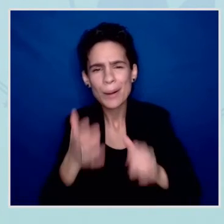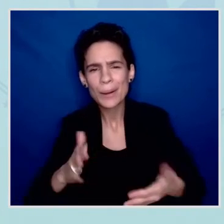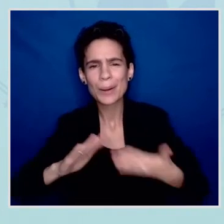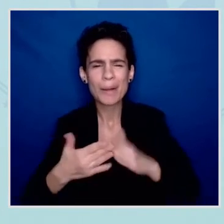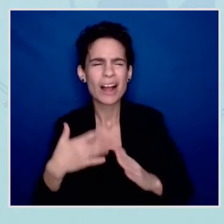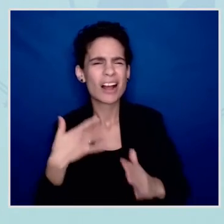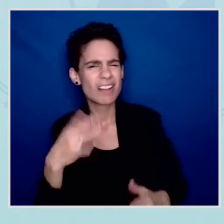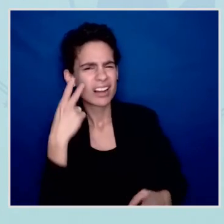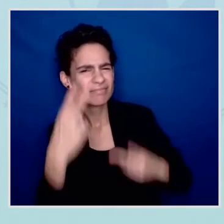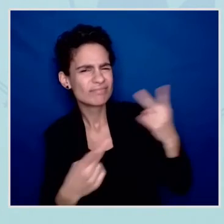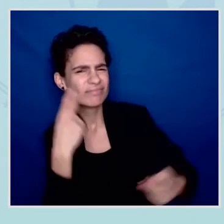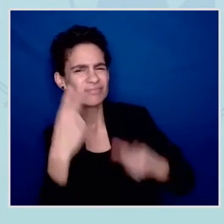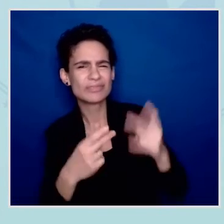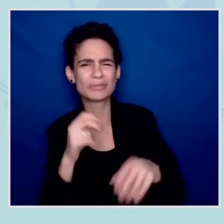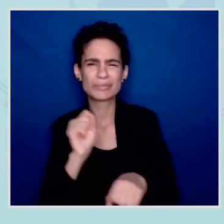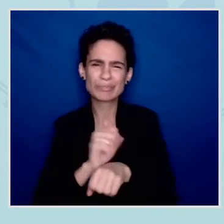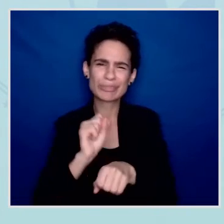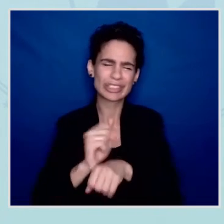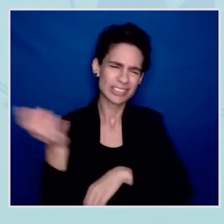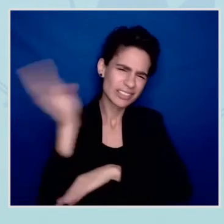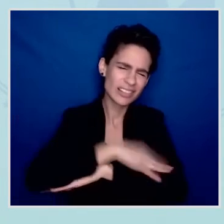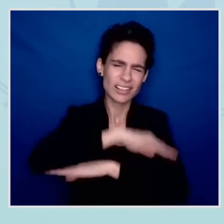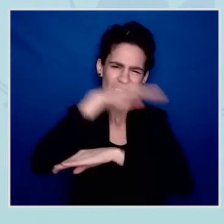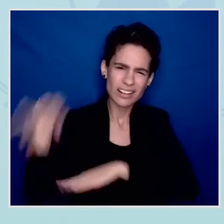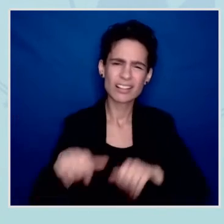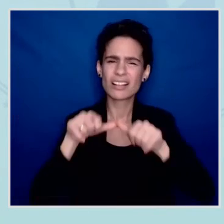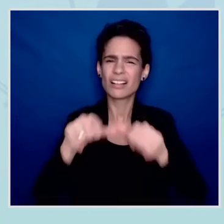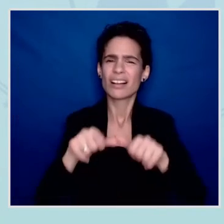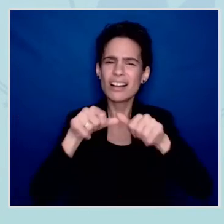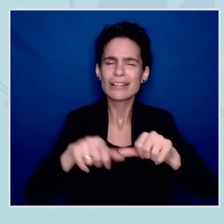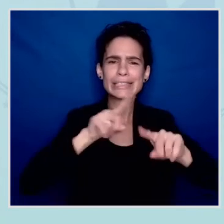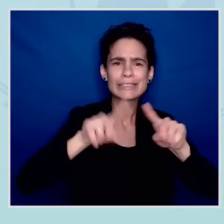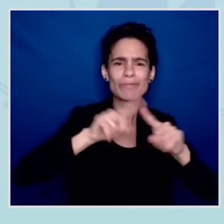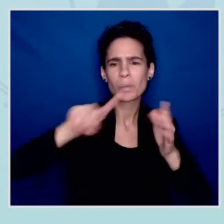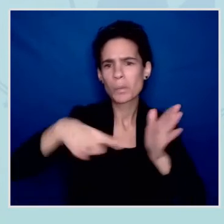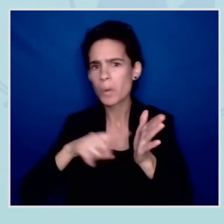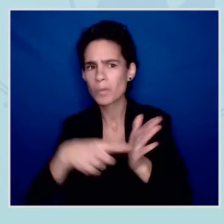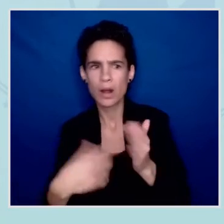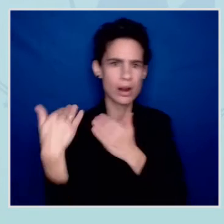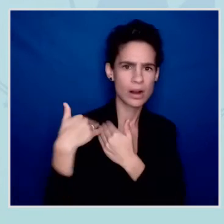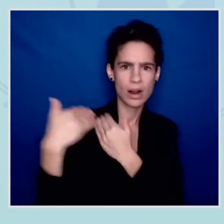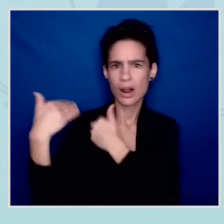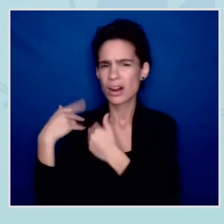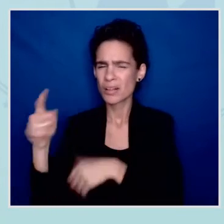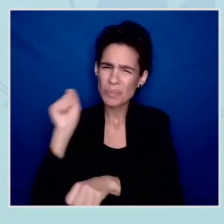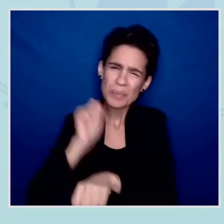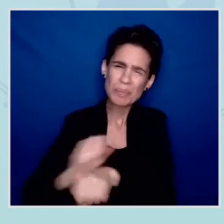GREW OLDER, I WORKED ALONGSIDE MY DAD AT THE FAMILY BUSINESS AND WITNESSED HIS DEDICATION TO HIS CLIENTS, HIS EMPLOYEES AND THE COMMUNITY.